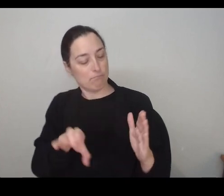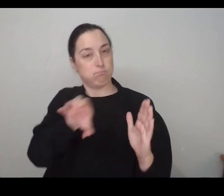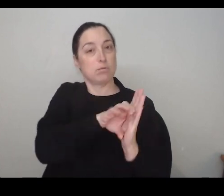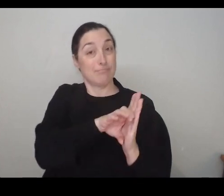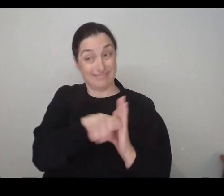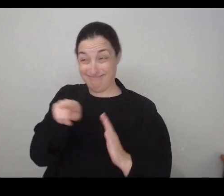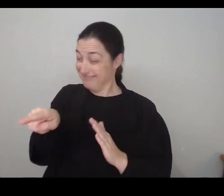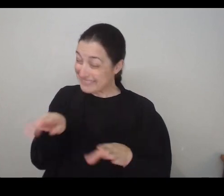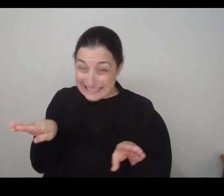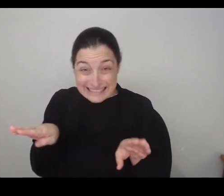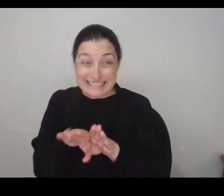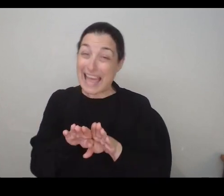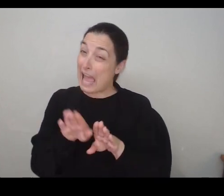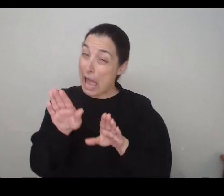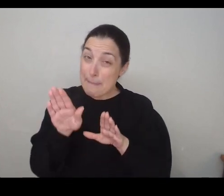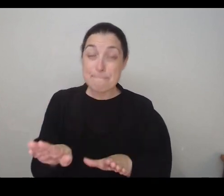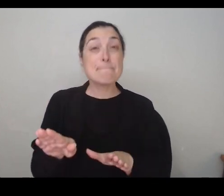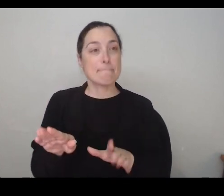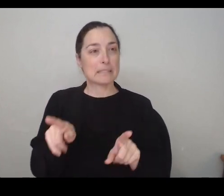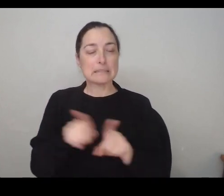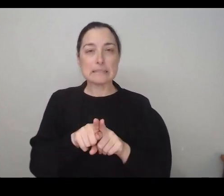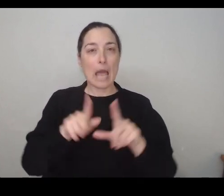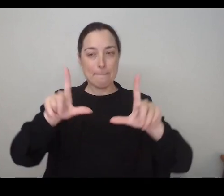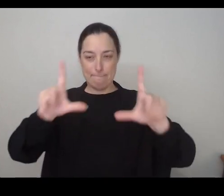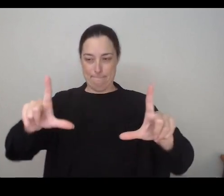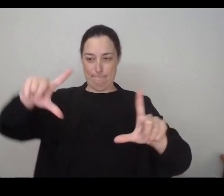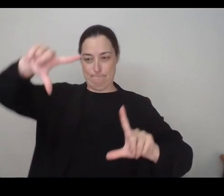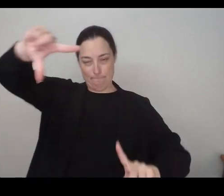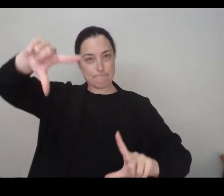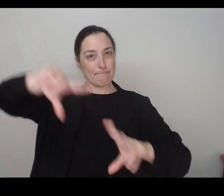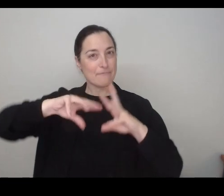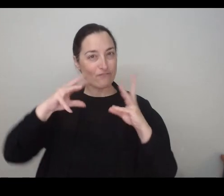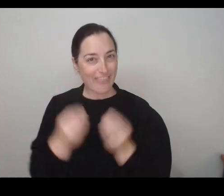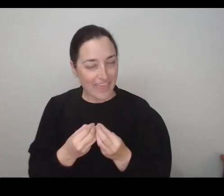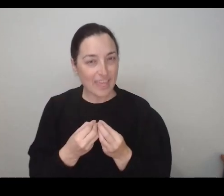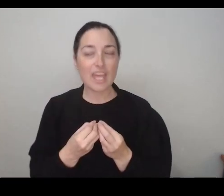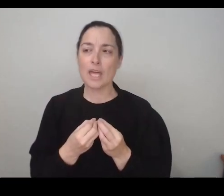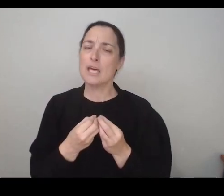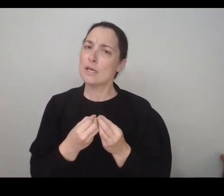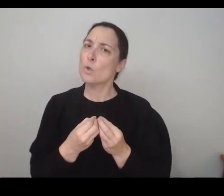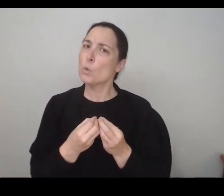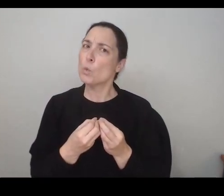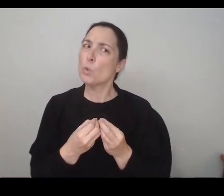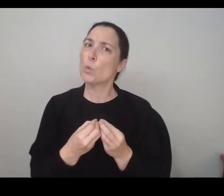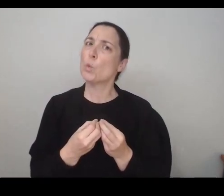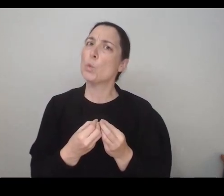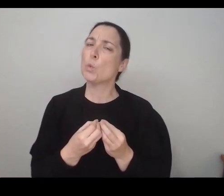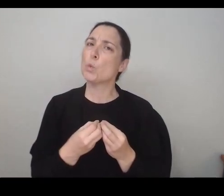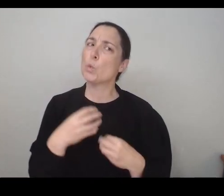exact same composition, I would say. And it's something which is quite striking. And Gauguin knew a lot about it.